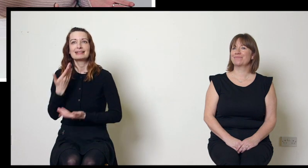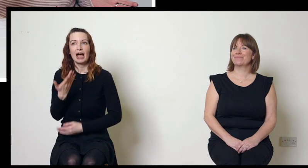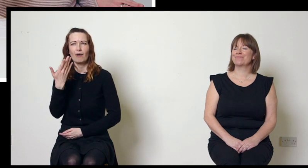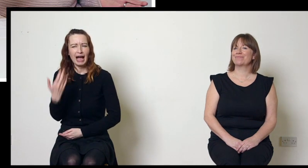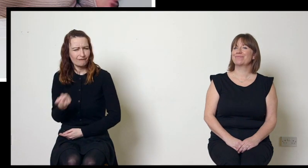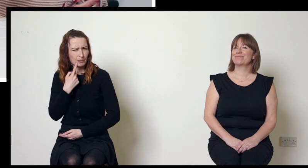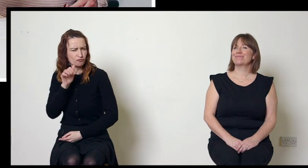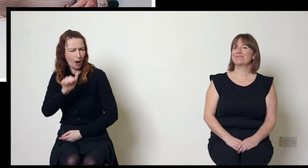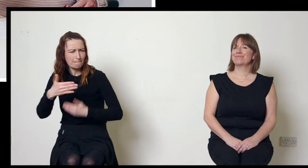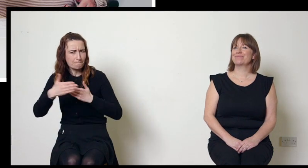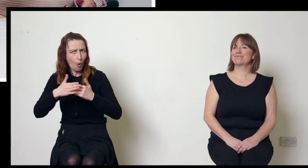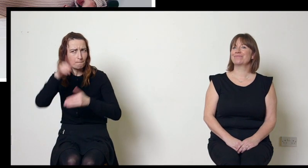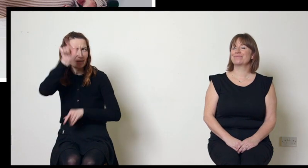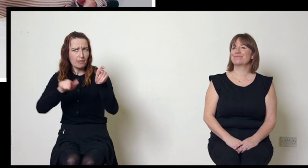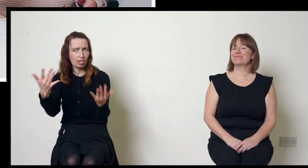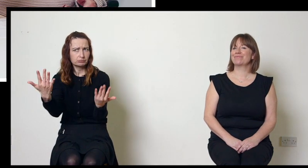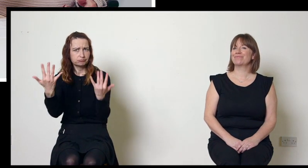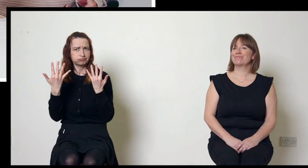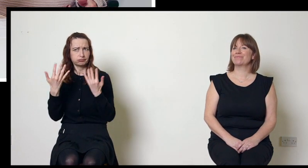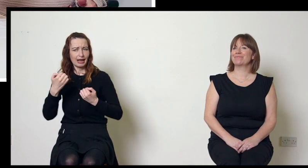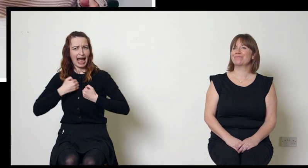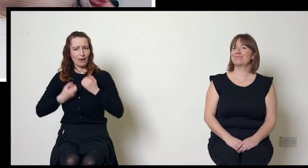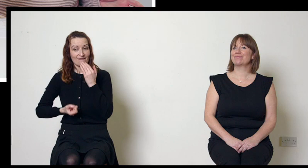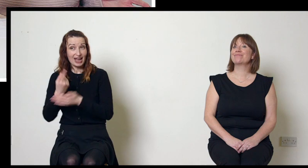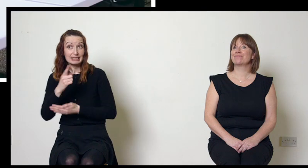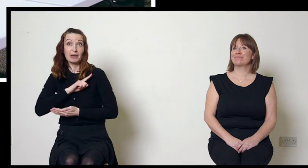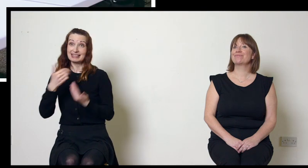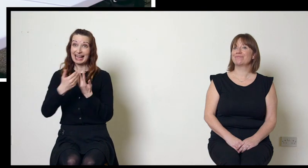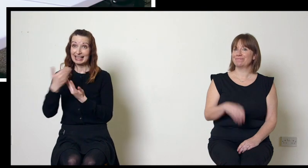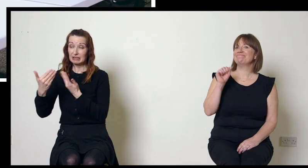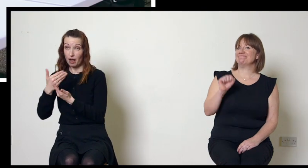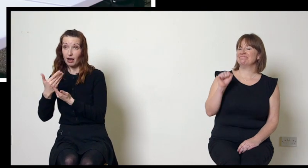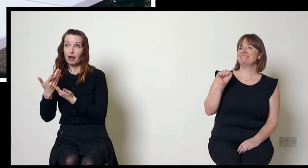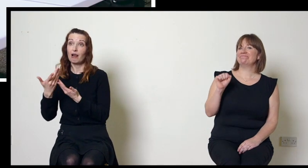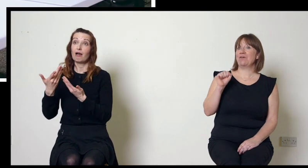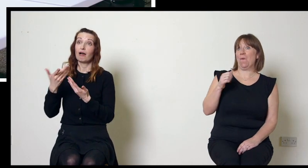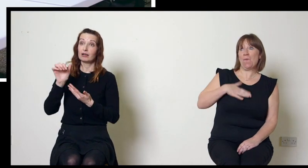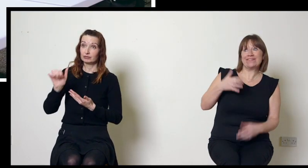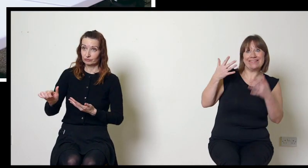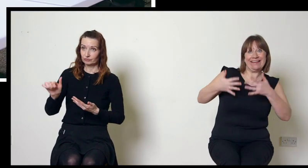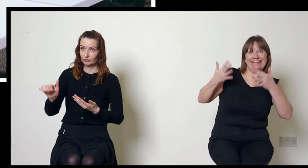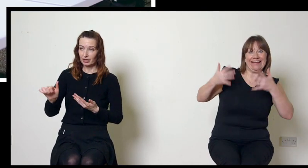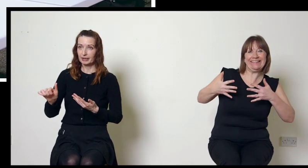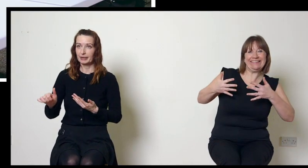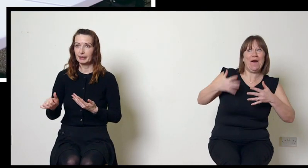in saying, more people coming to events because they're accessible? Yep. Or more DDN artists that are applying… what? Do you want some stats?